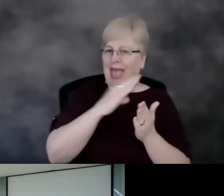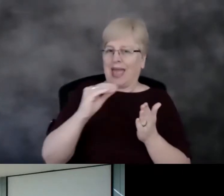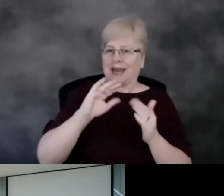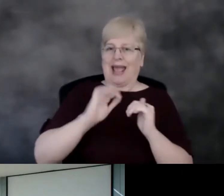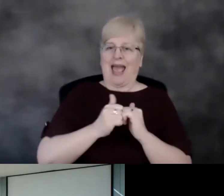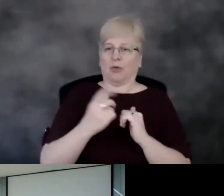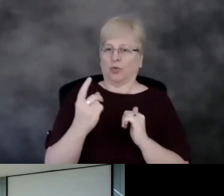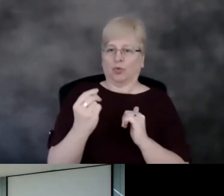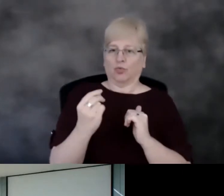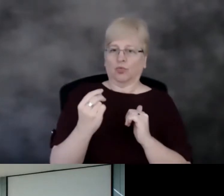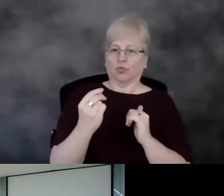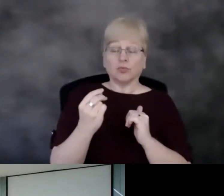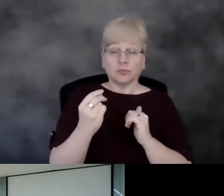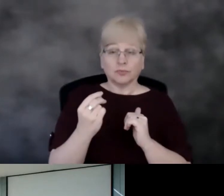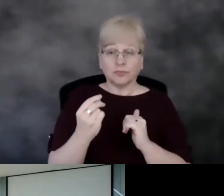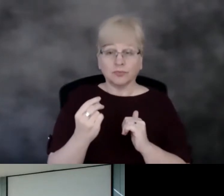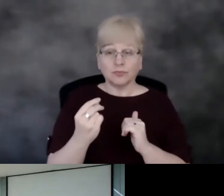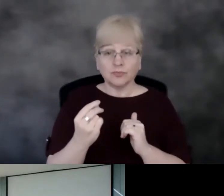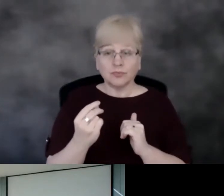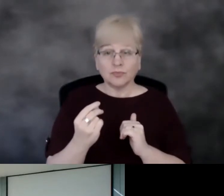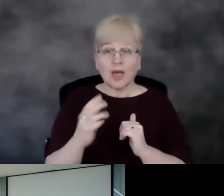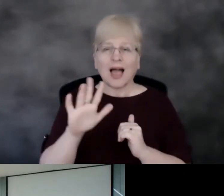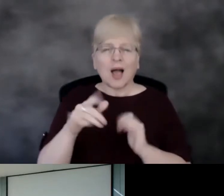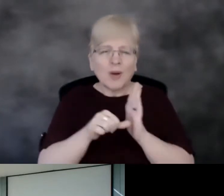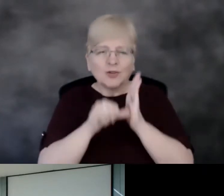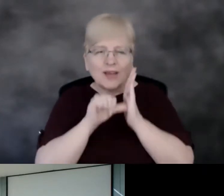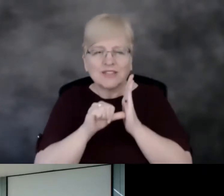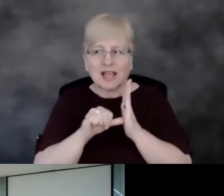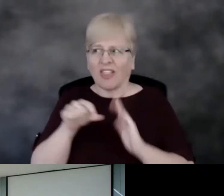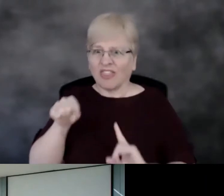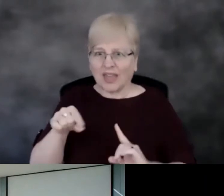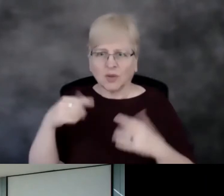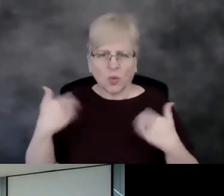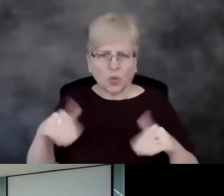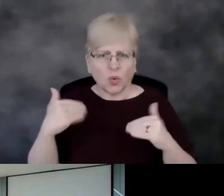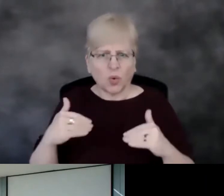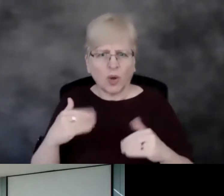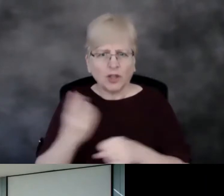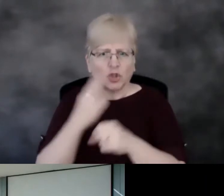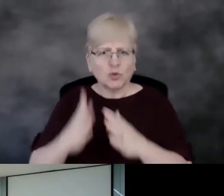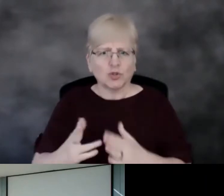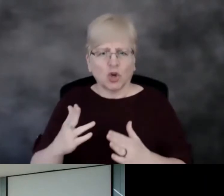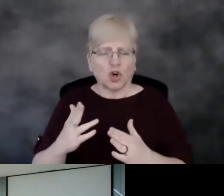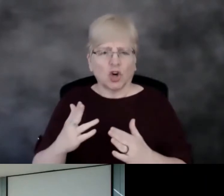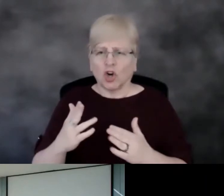16:14:59 is it is not only user-friendly, but our attention to it is really to attract